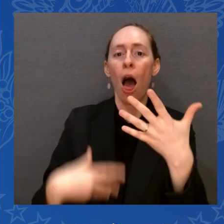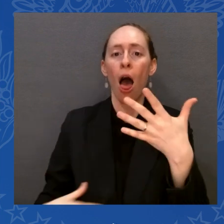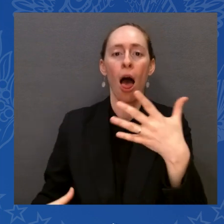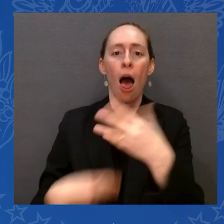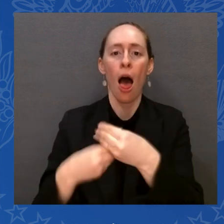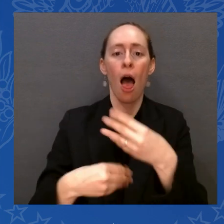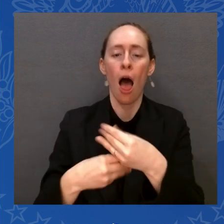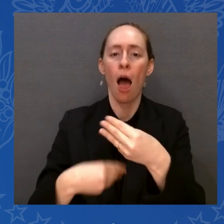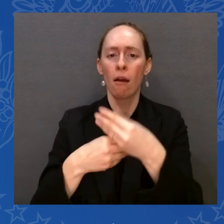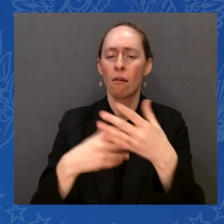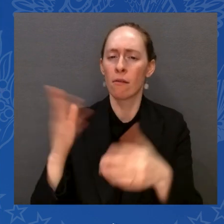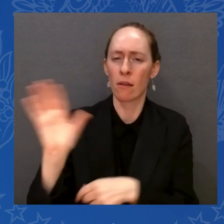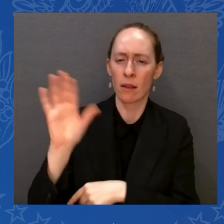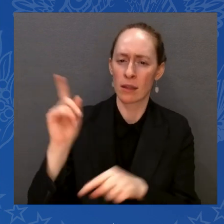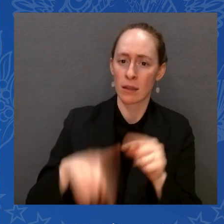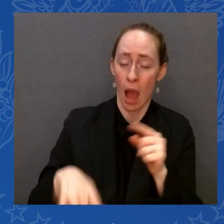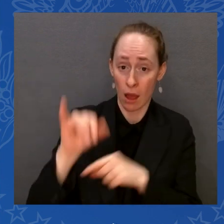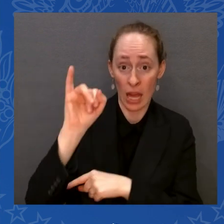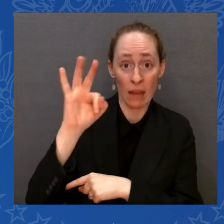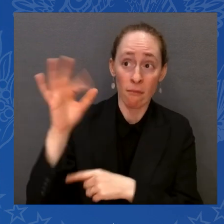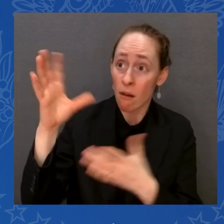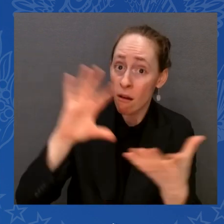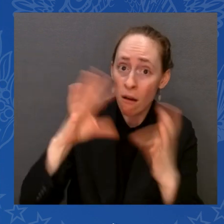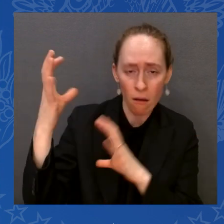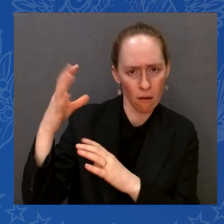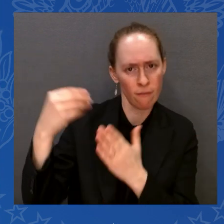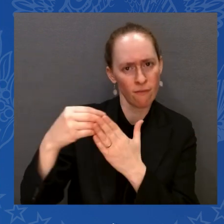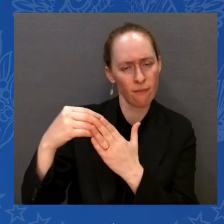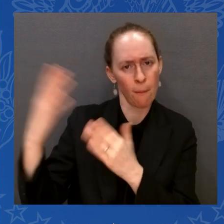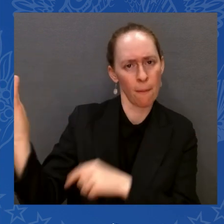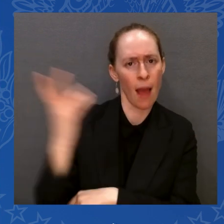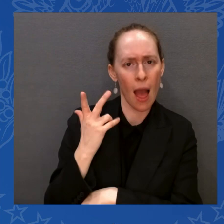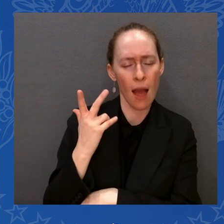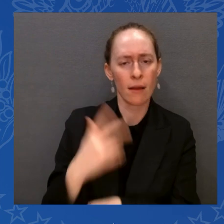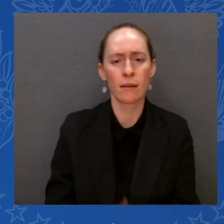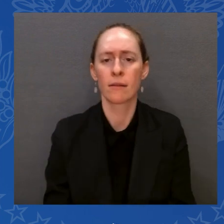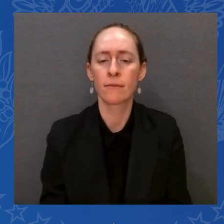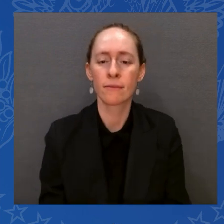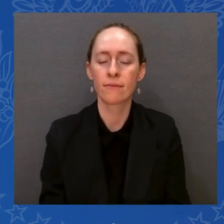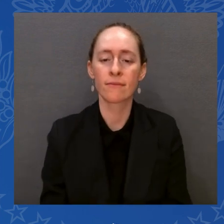We've reduced the ex- -- the exporta- -- excuse me -- the exorbitant bank overdraft fees,